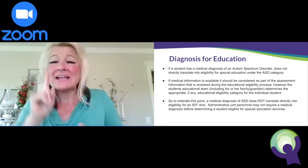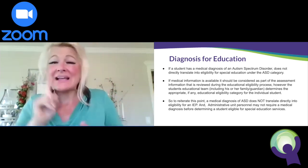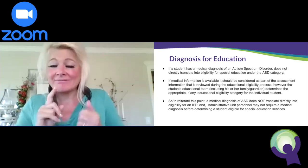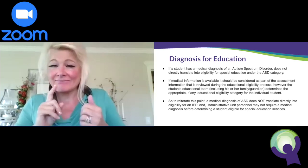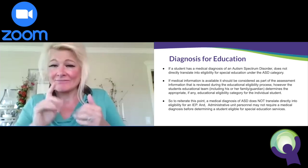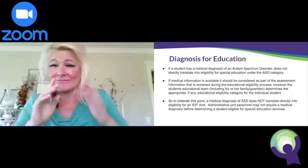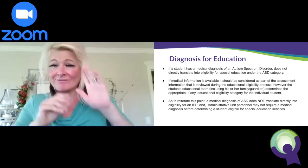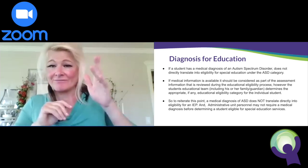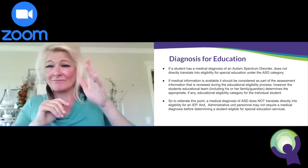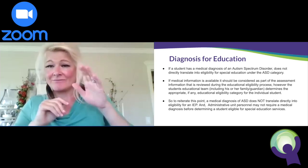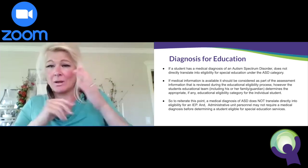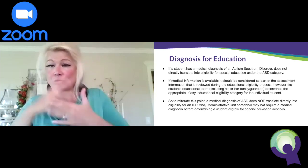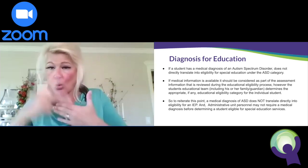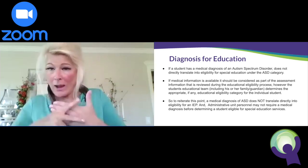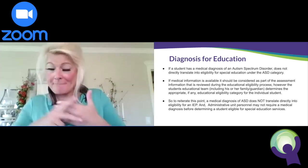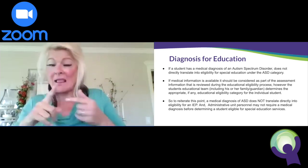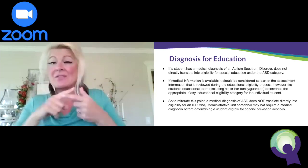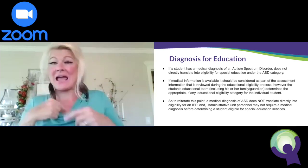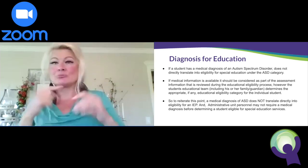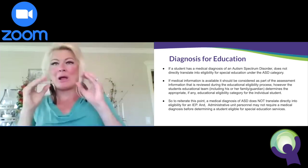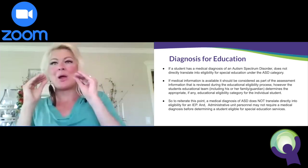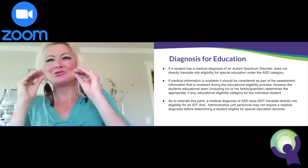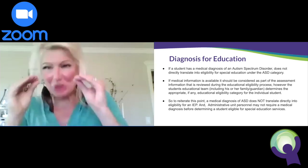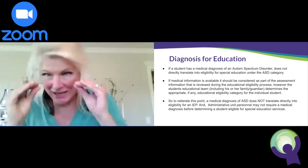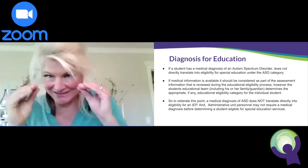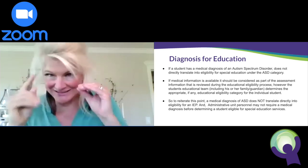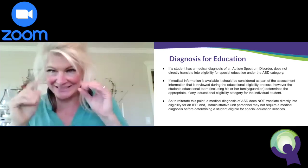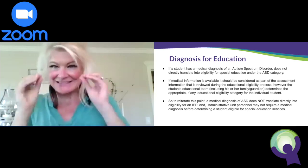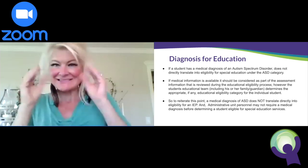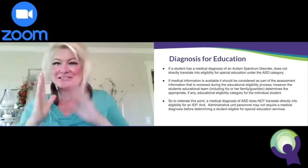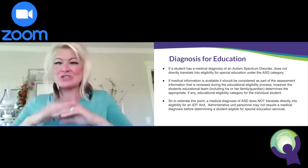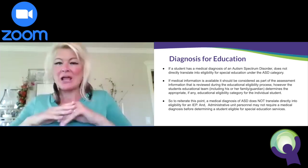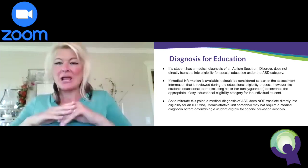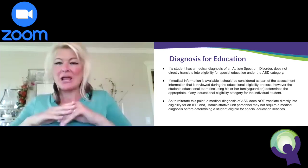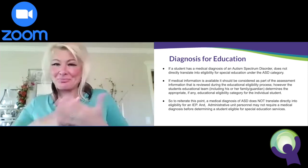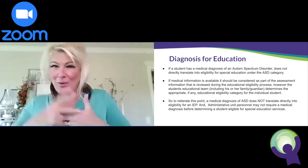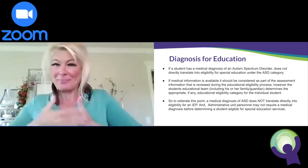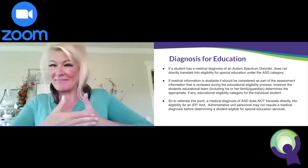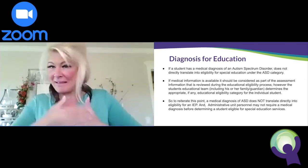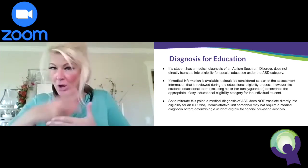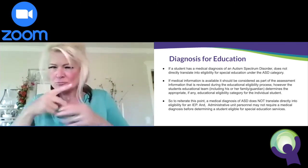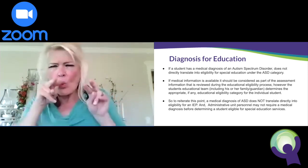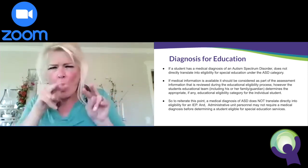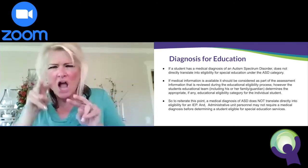deafness a school program that has a deaf program in there and